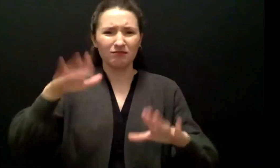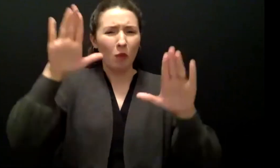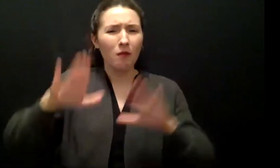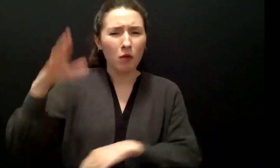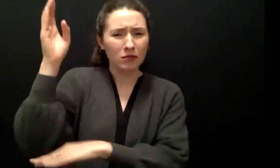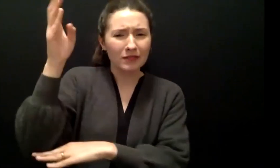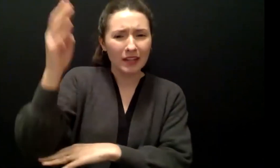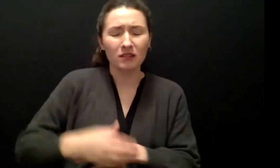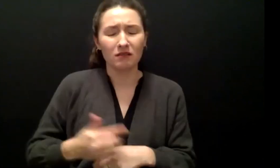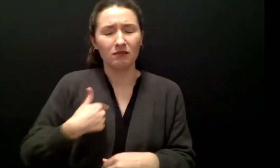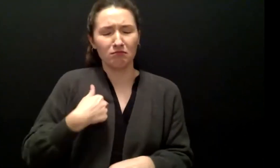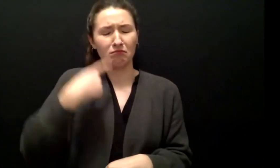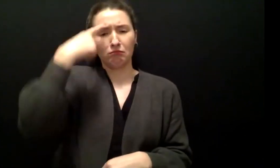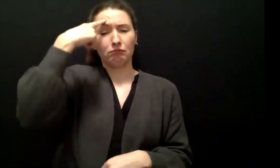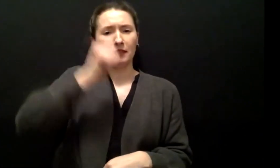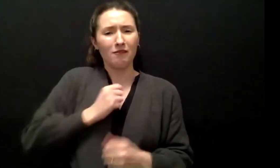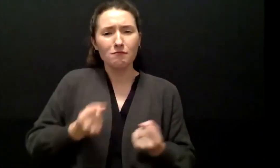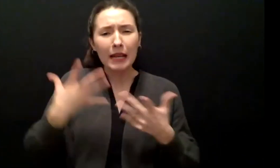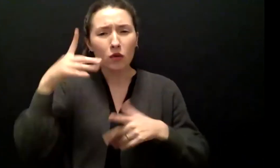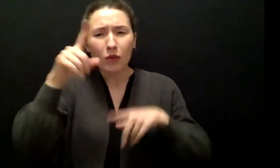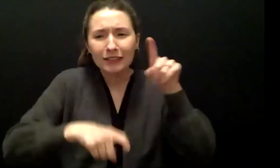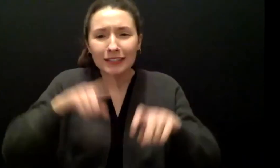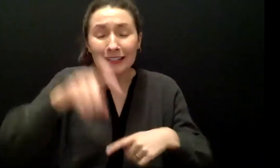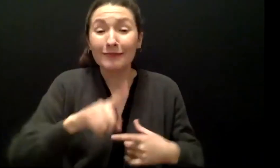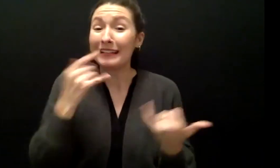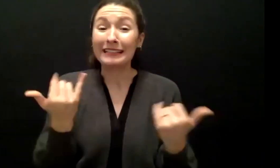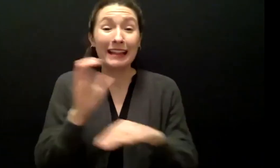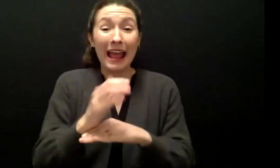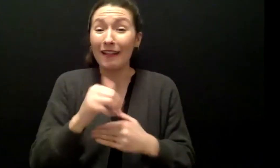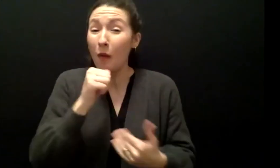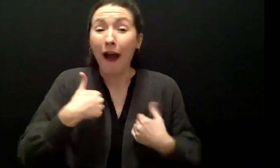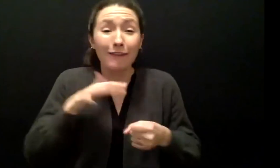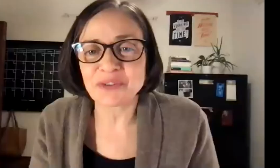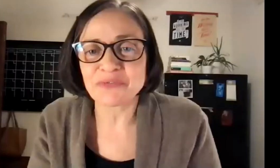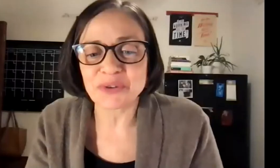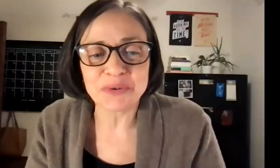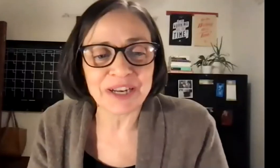that, that create it. I say this as a shout to every artist and artwork that gives rise